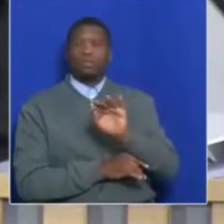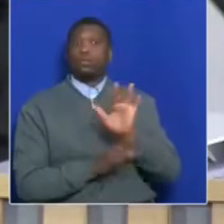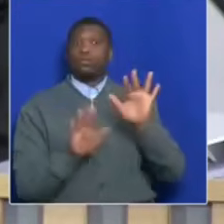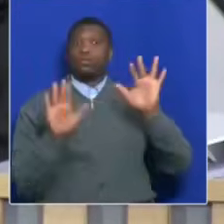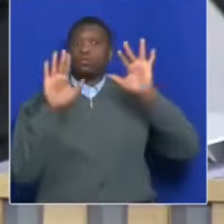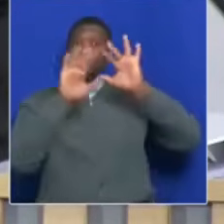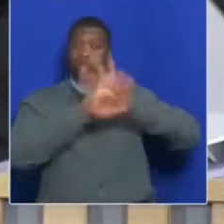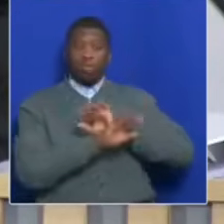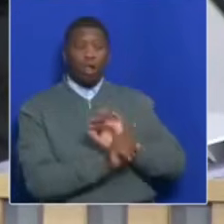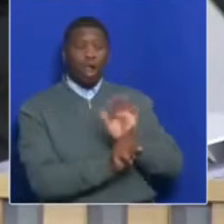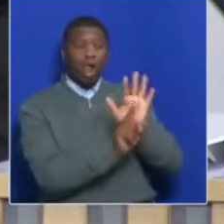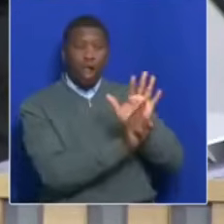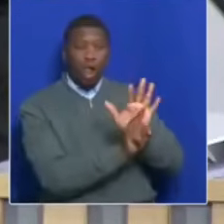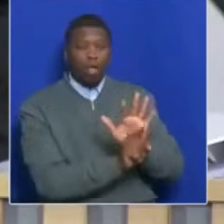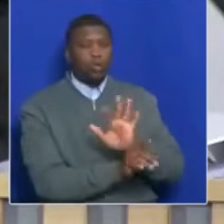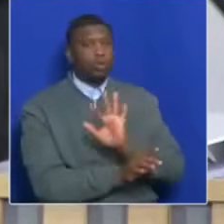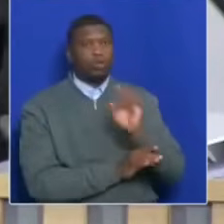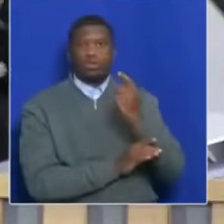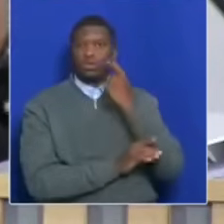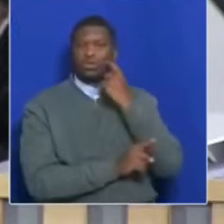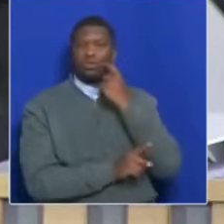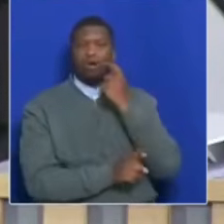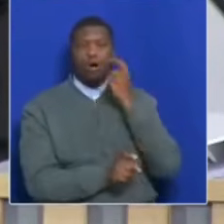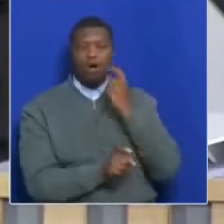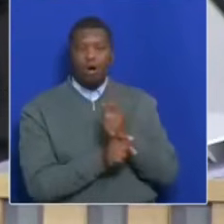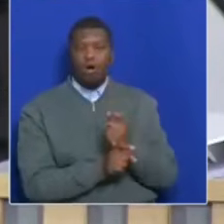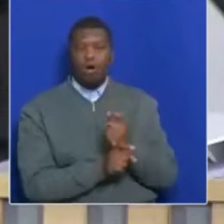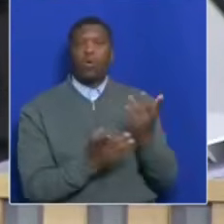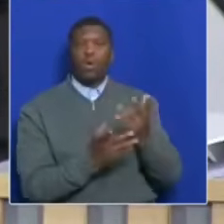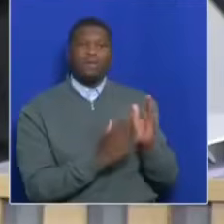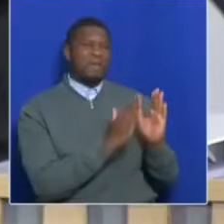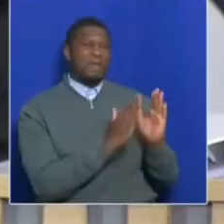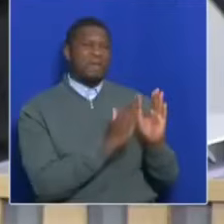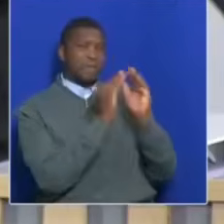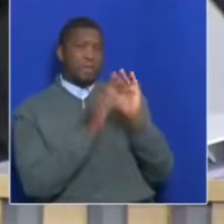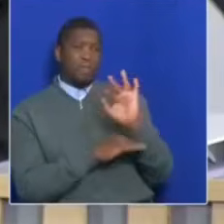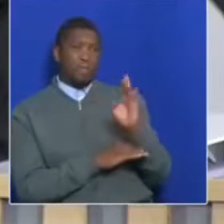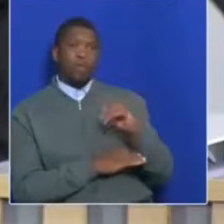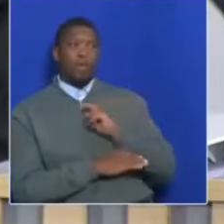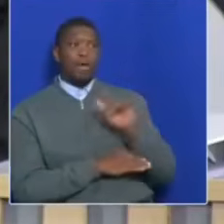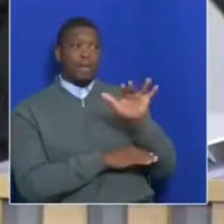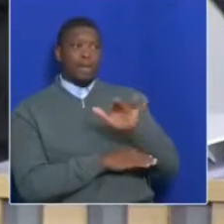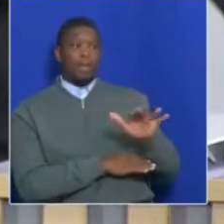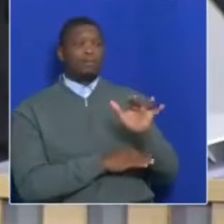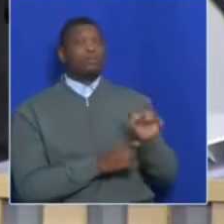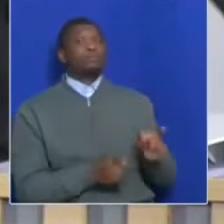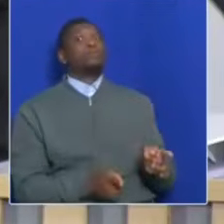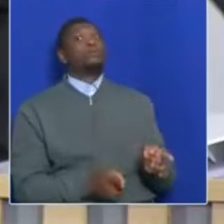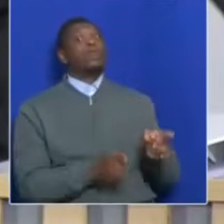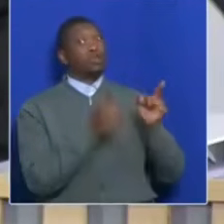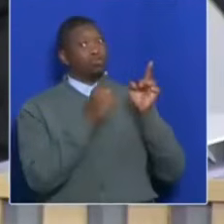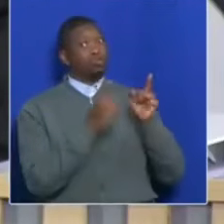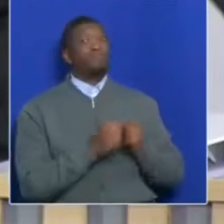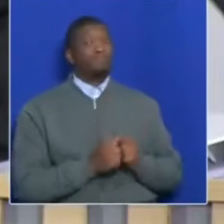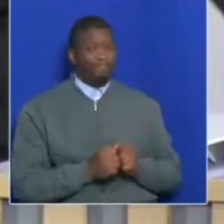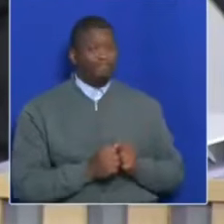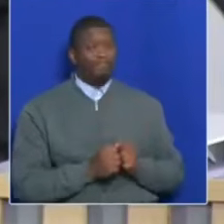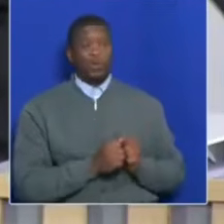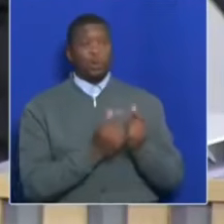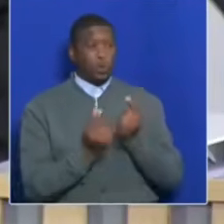informal settlements because it's a dangerous it's dangerous to to do these operations. So when